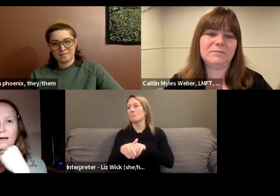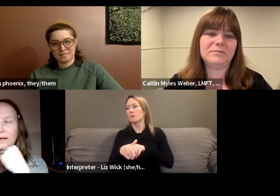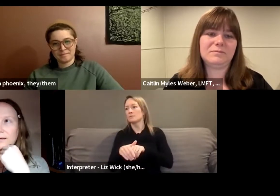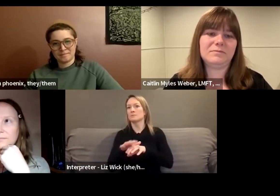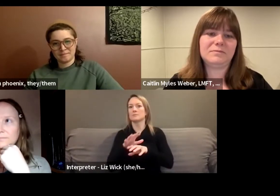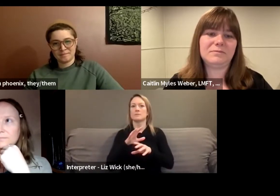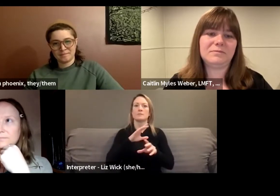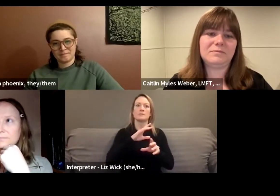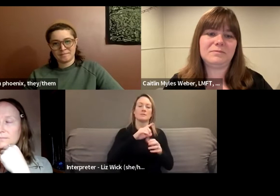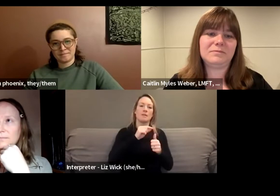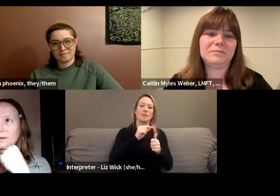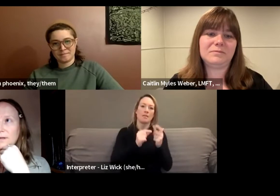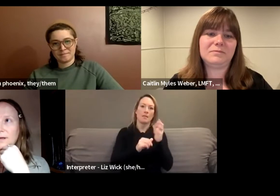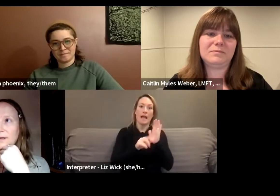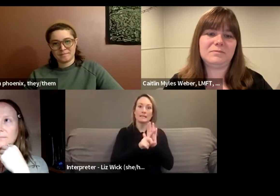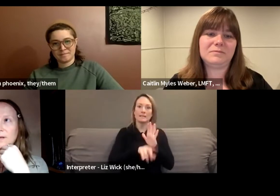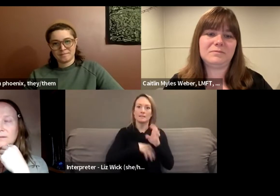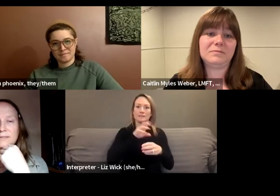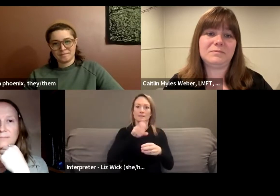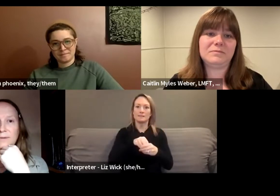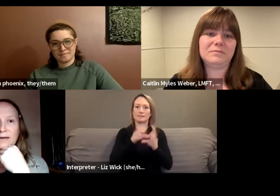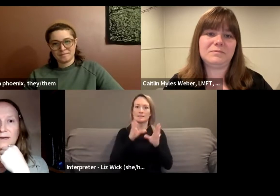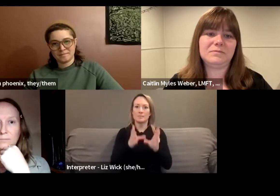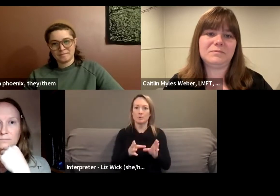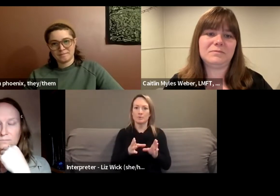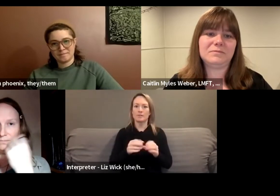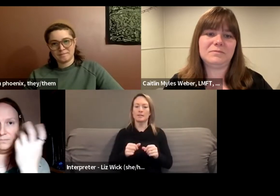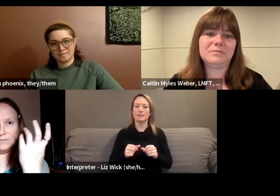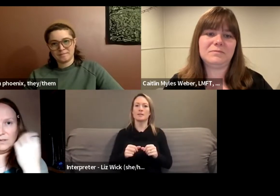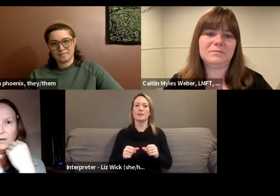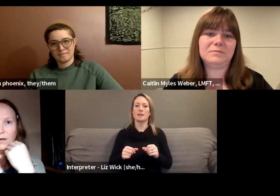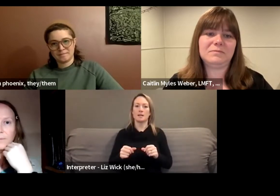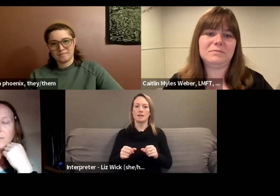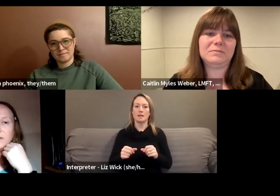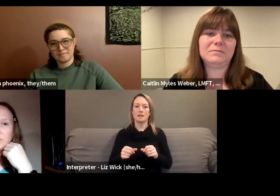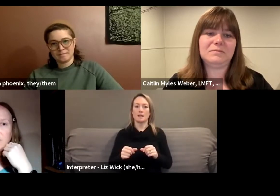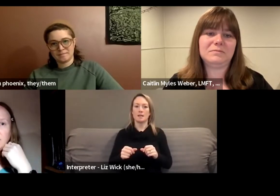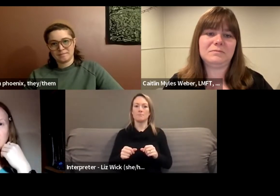I, some of my upcoming trainings I'm doing actually